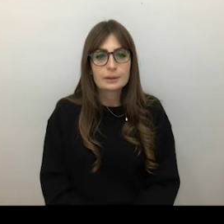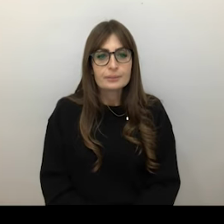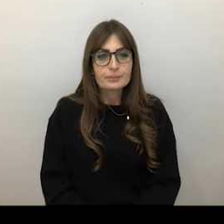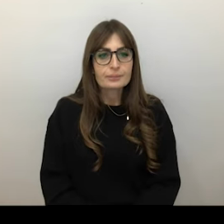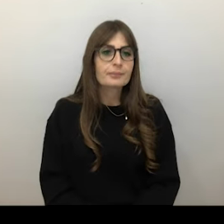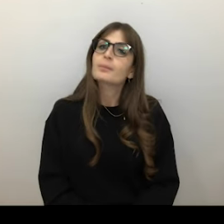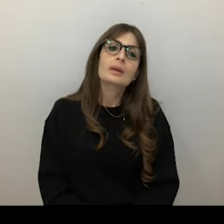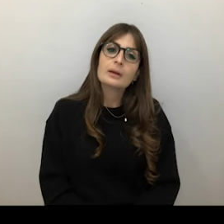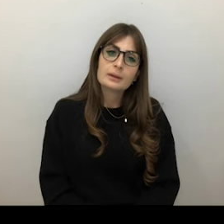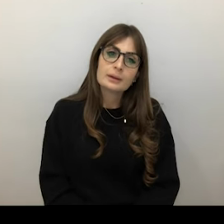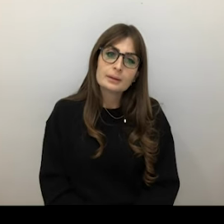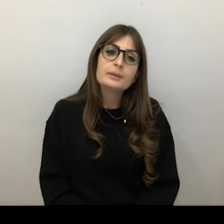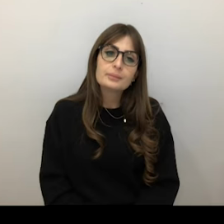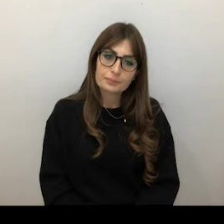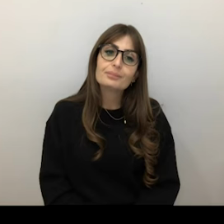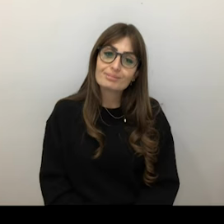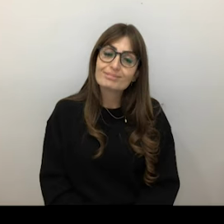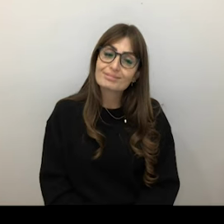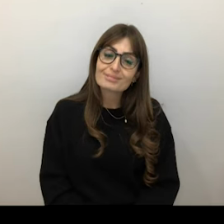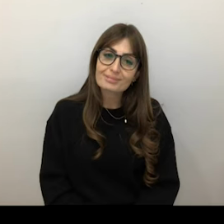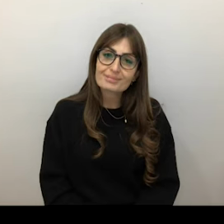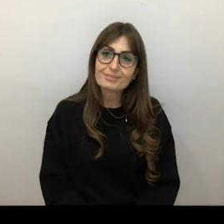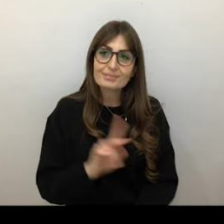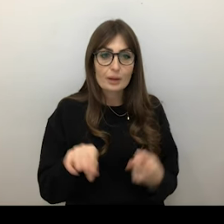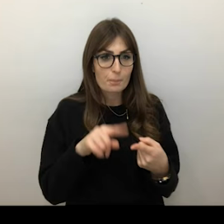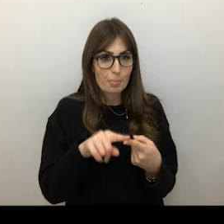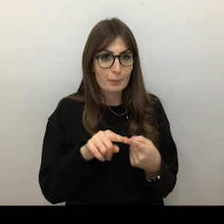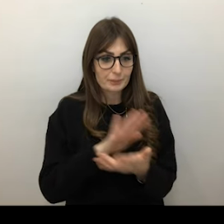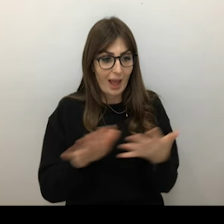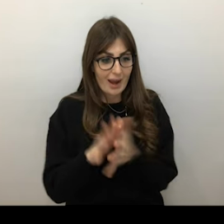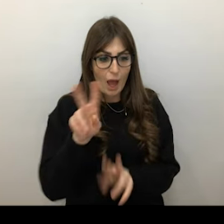So, Stage 1 and how it will be assessed.